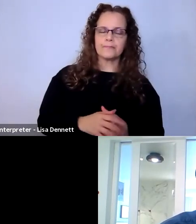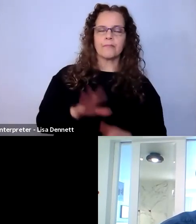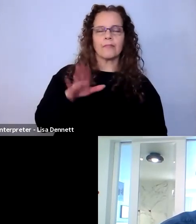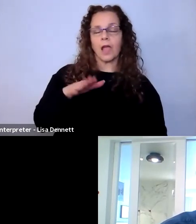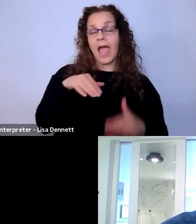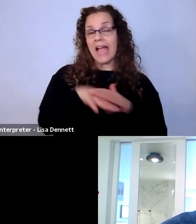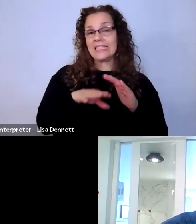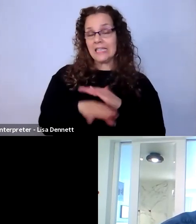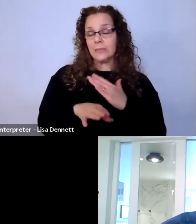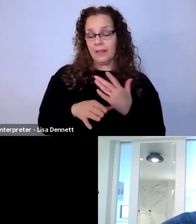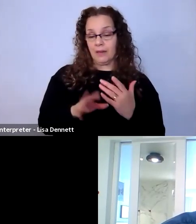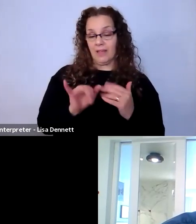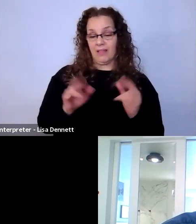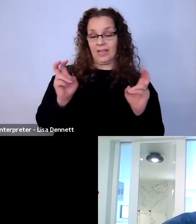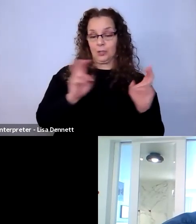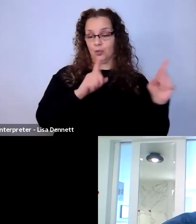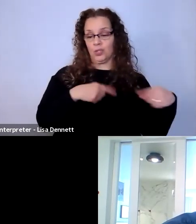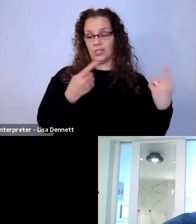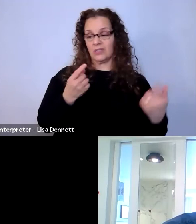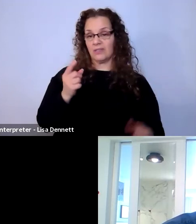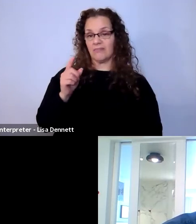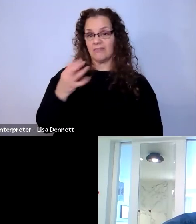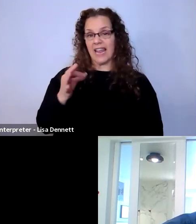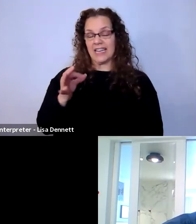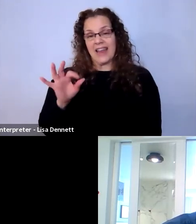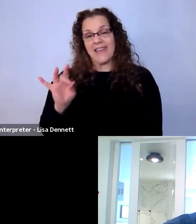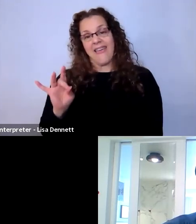around since 9899 when the first accessibility guidelines came out.